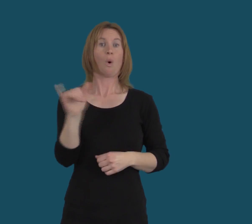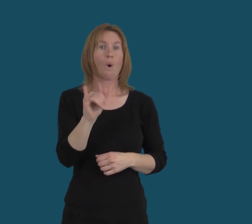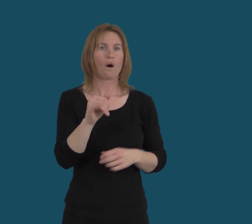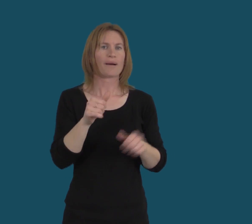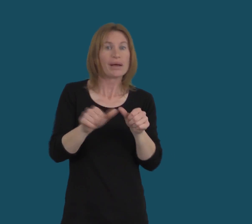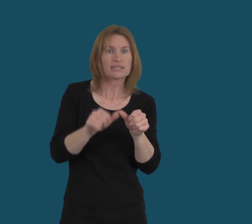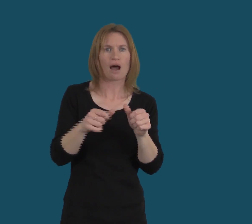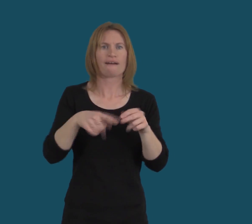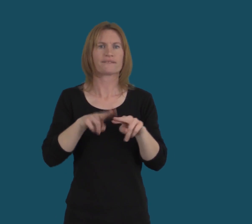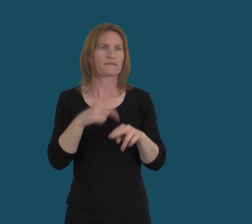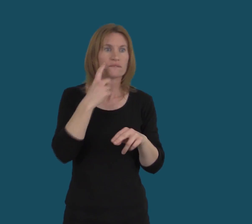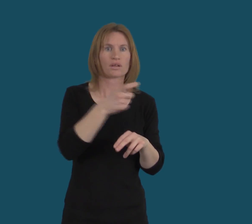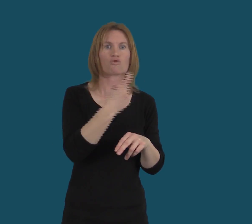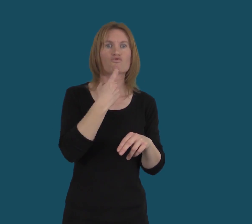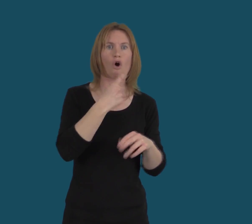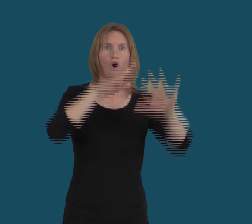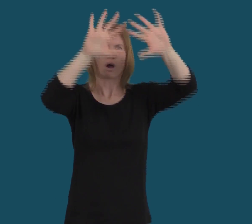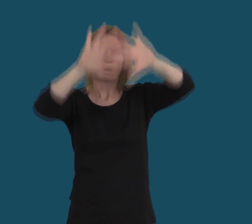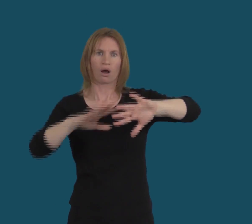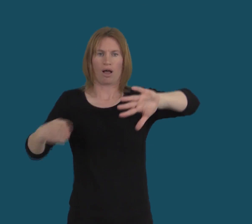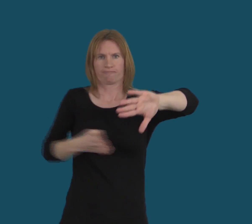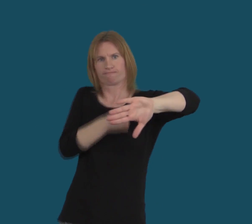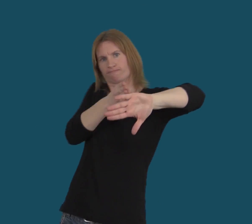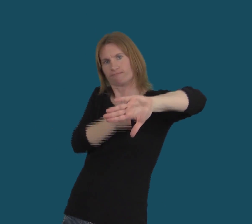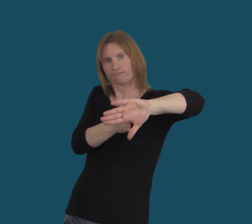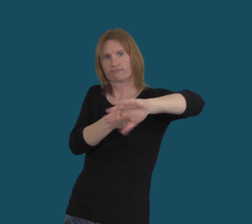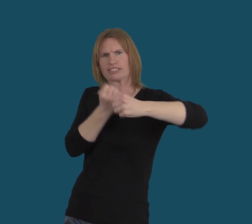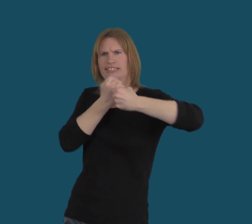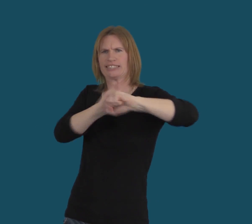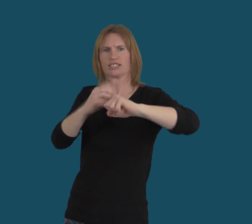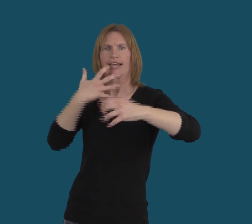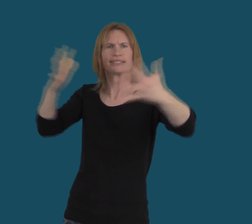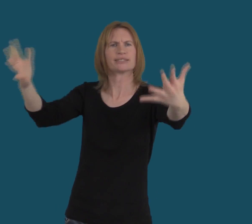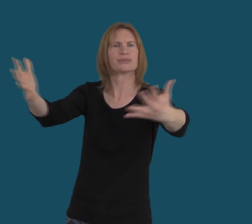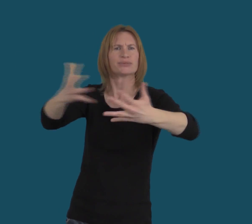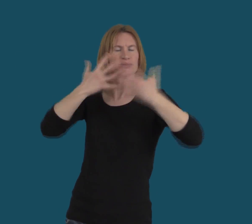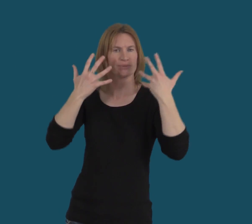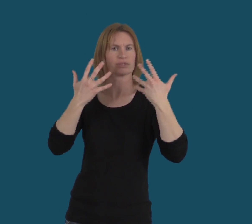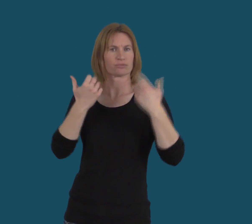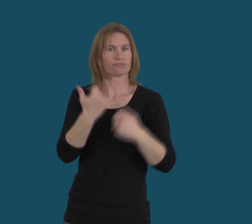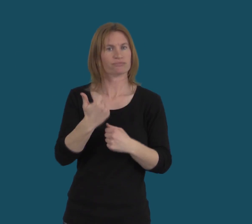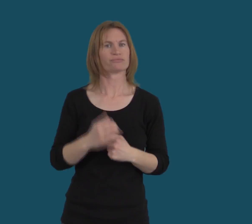If you can park in front of a rock, it may offer some protection from radiant heat.